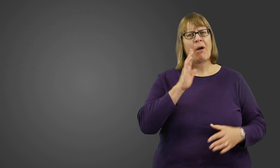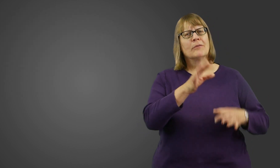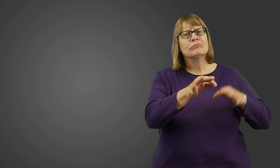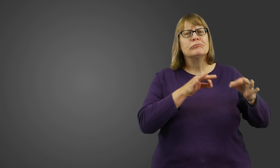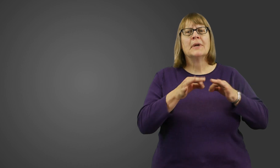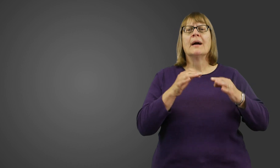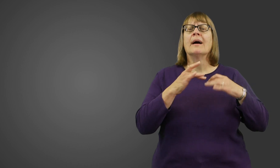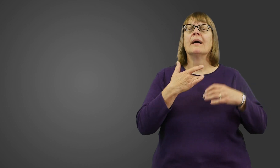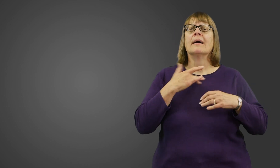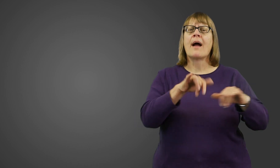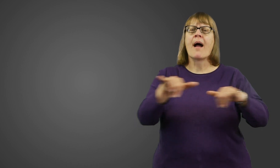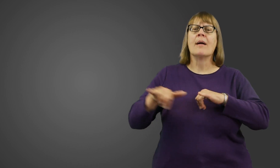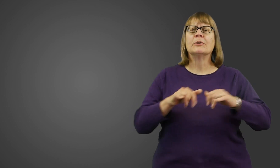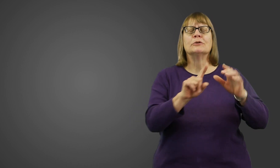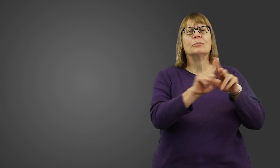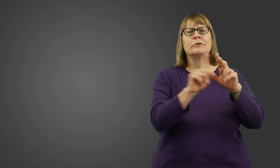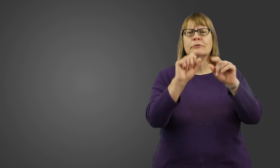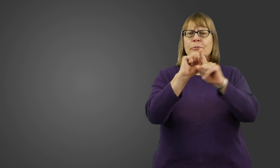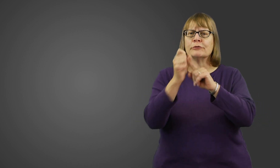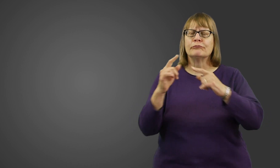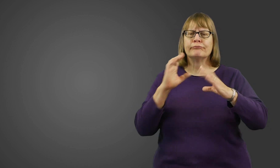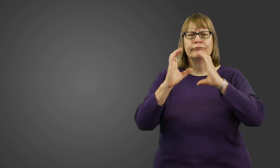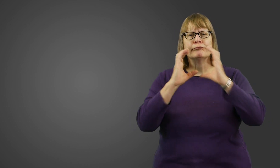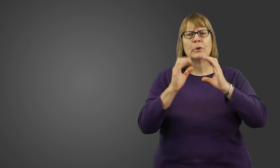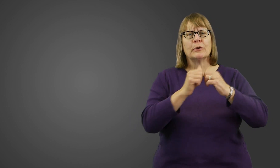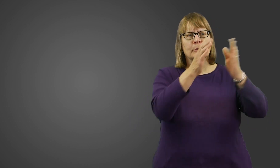Here are some common situations and advice for handling